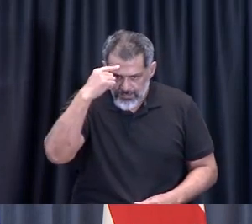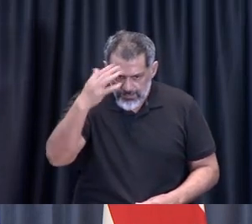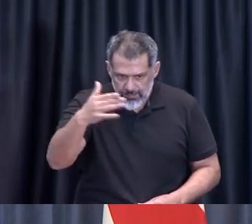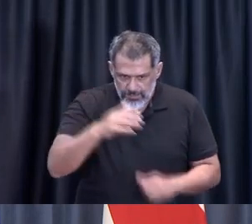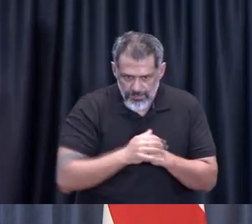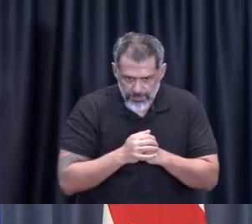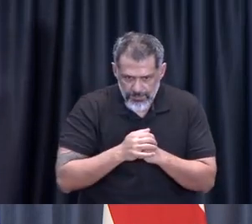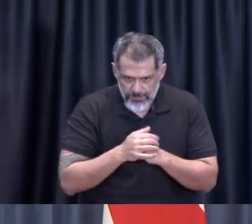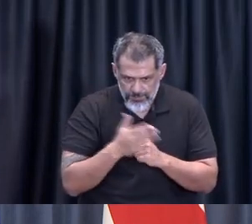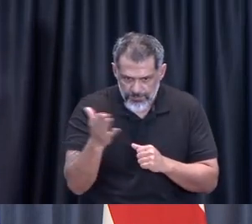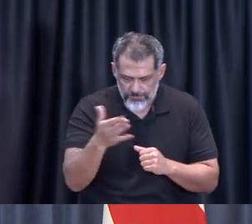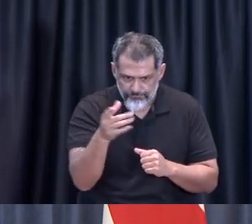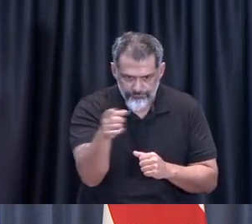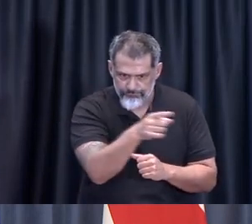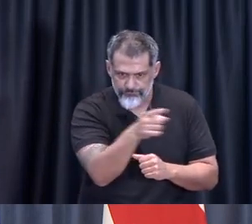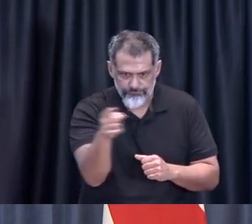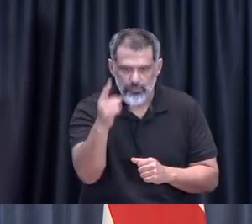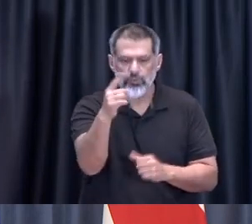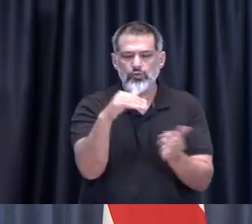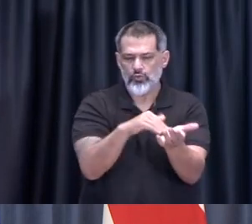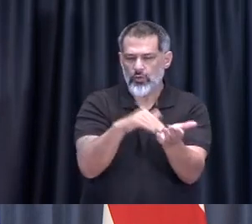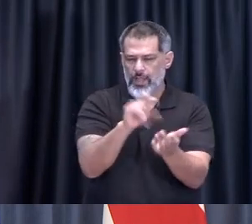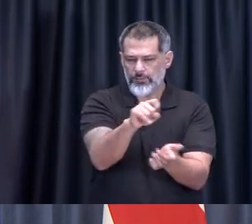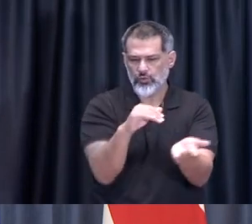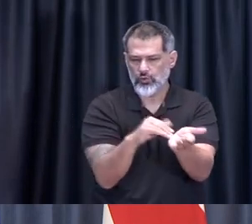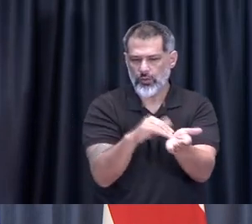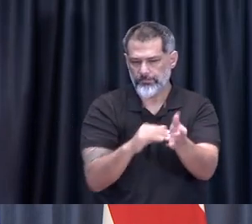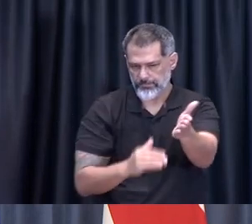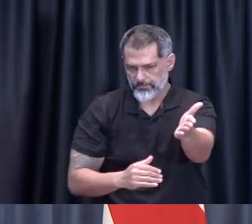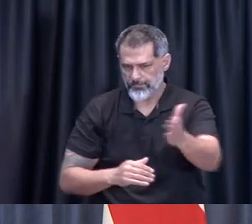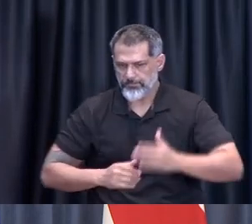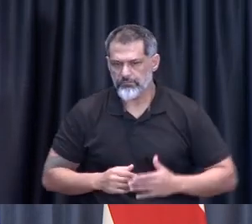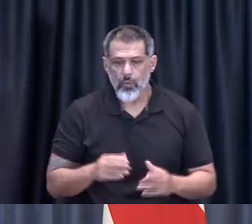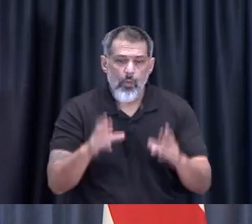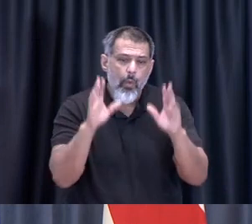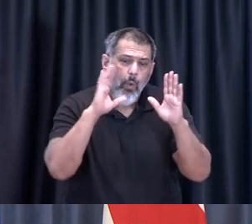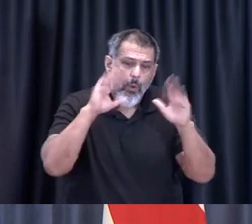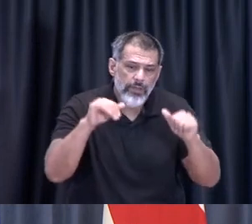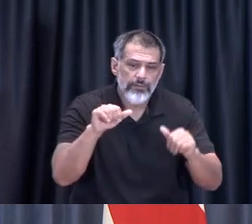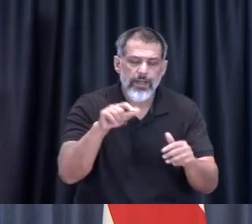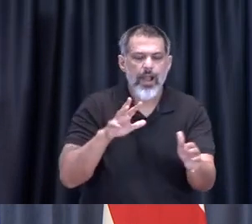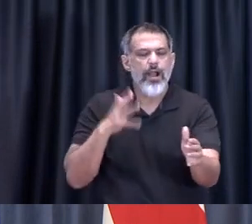Dr de Villa, I'm hoping she can just give us any kind of update on the COVID situation.